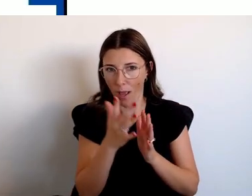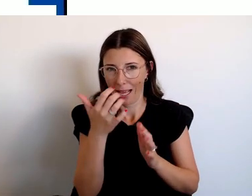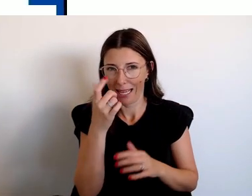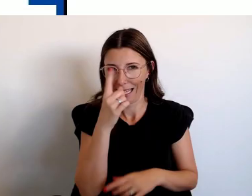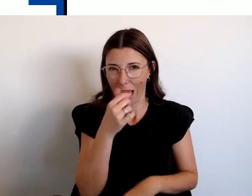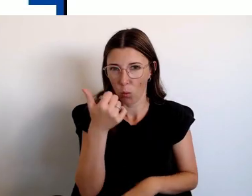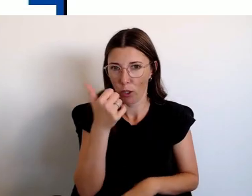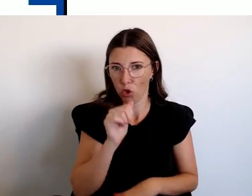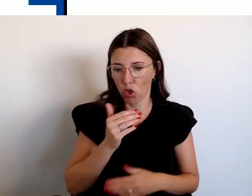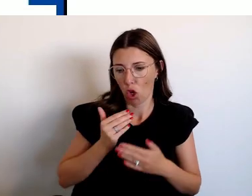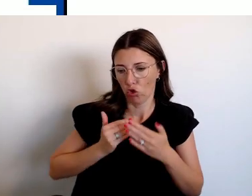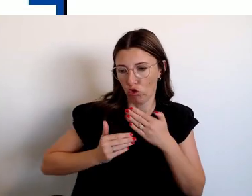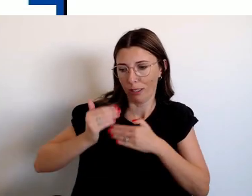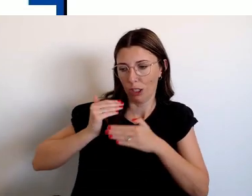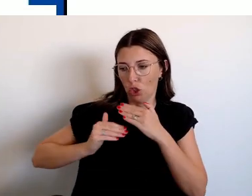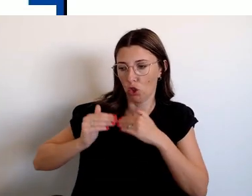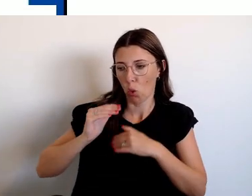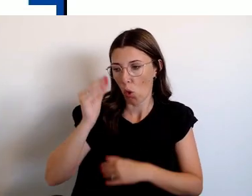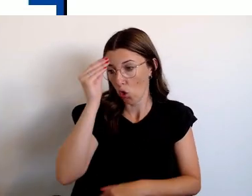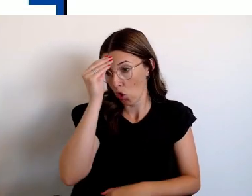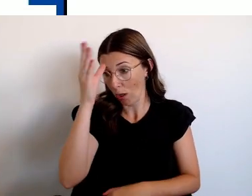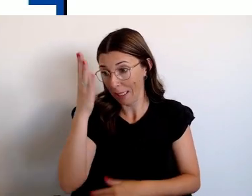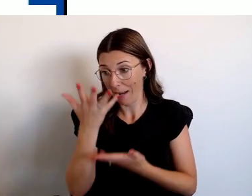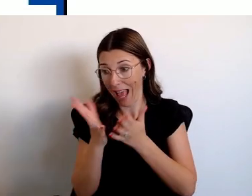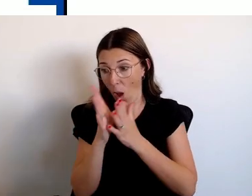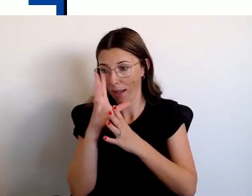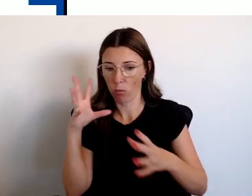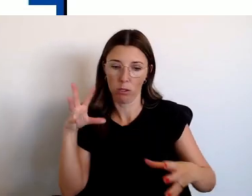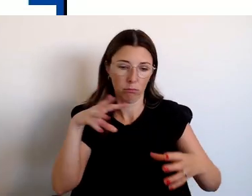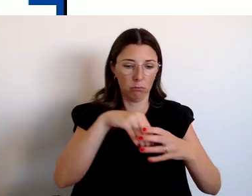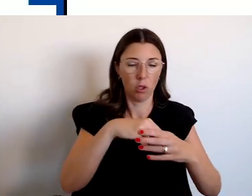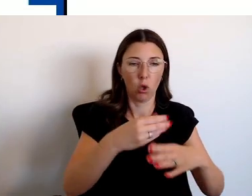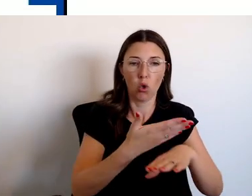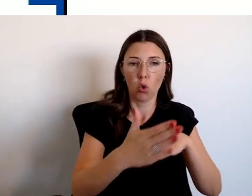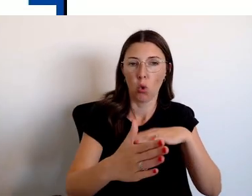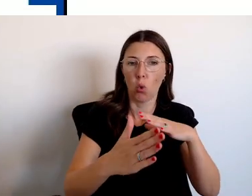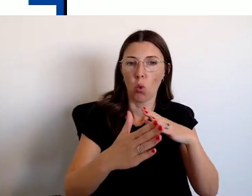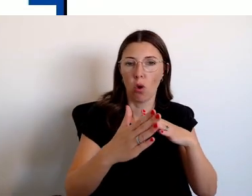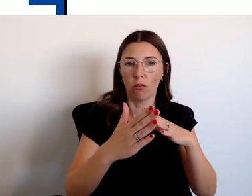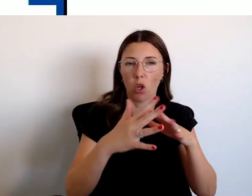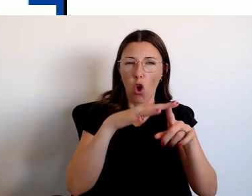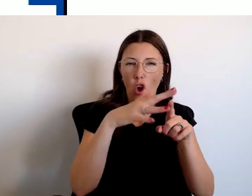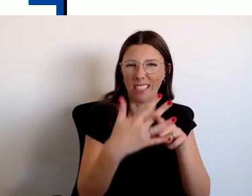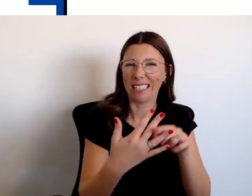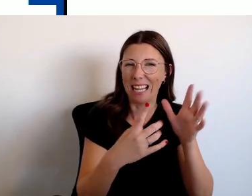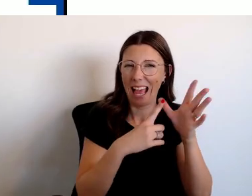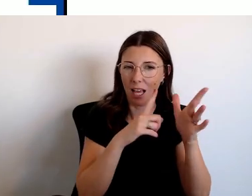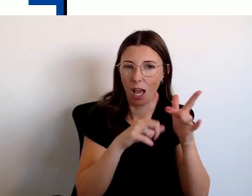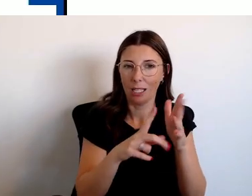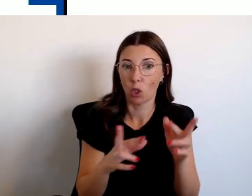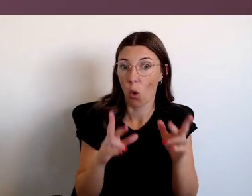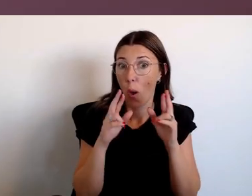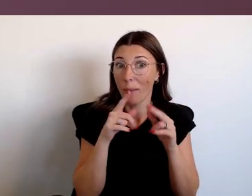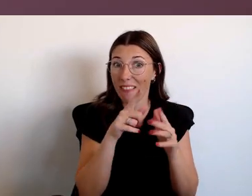traditional concepts into the new AI context? So, hopefully some things of use and interest there for